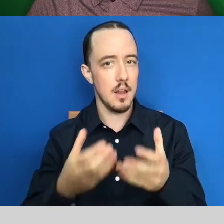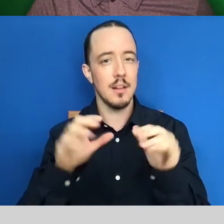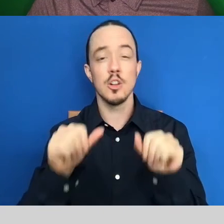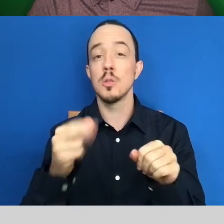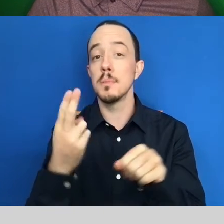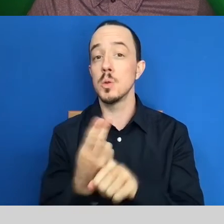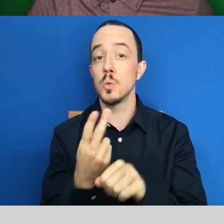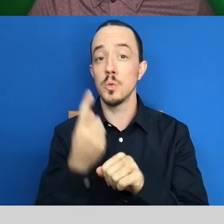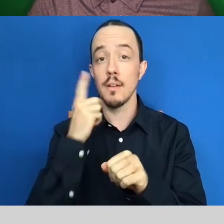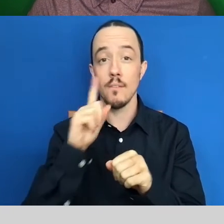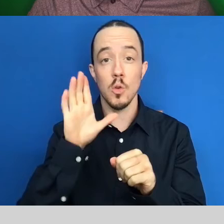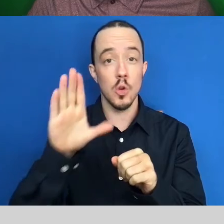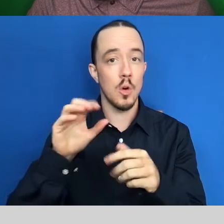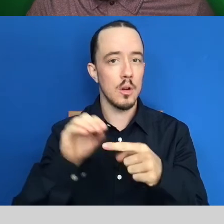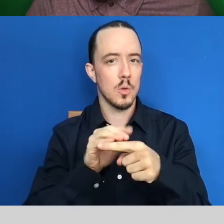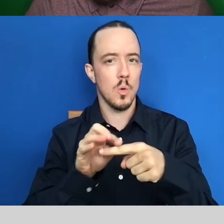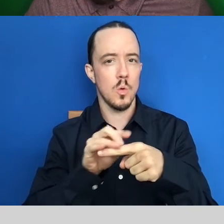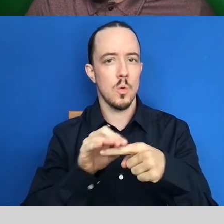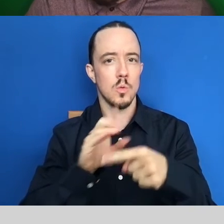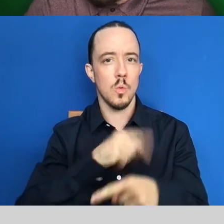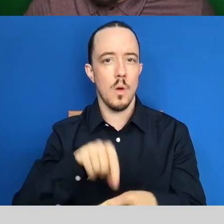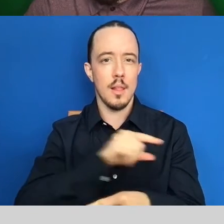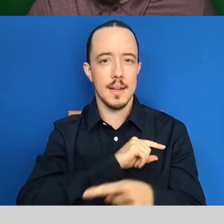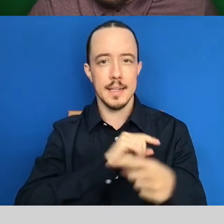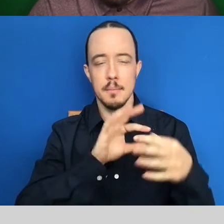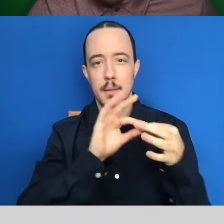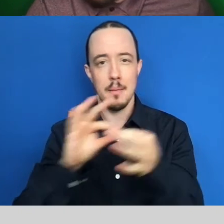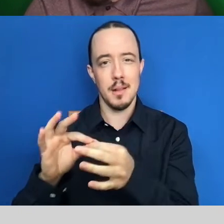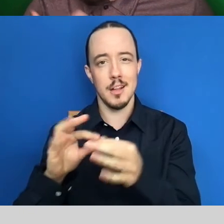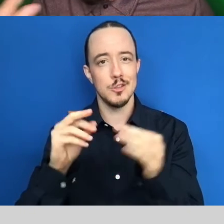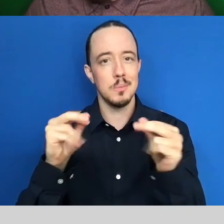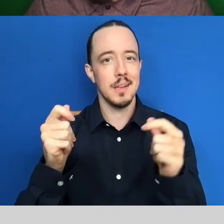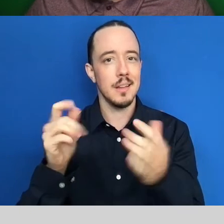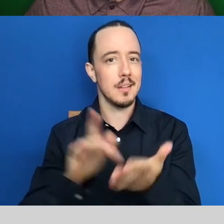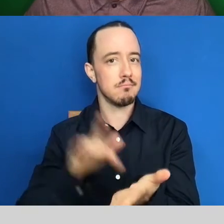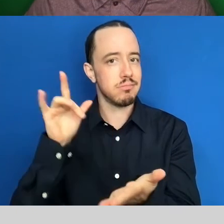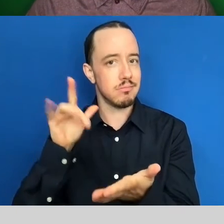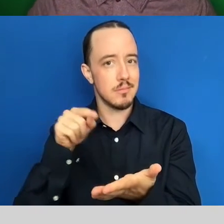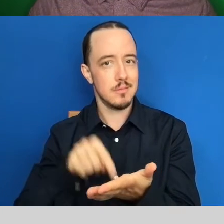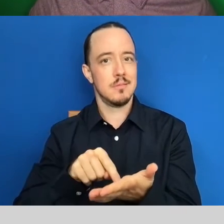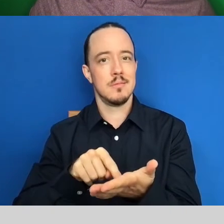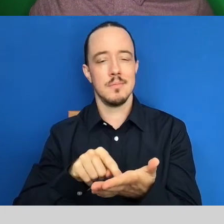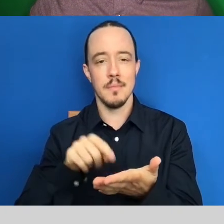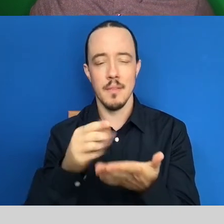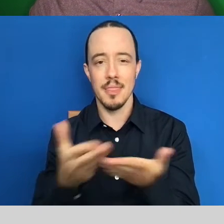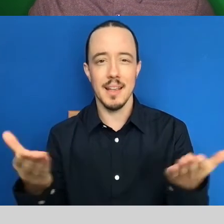that can be used in your code quality pipelines to sort of immediately take advantage